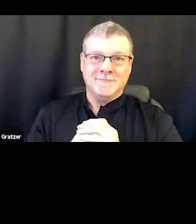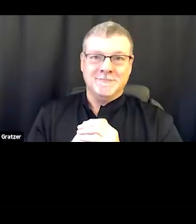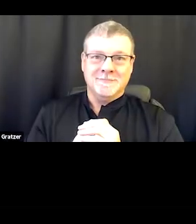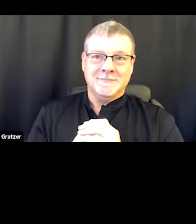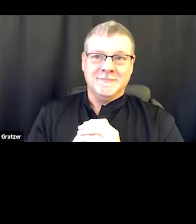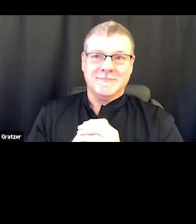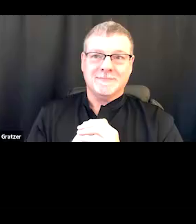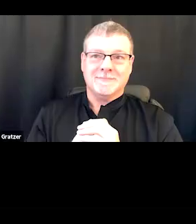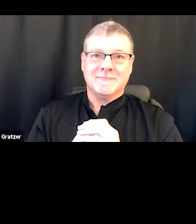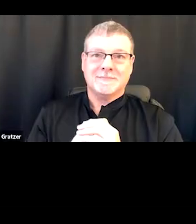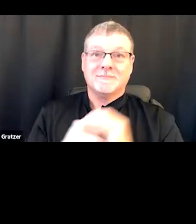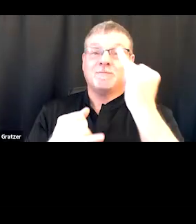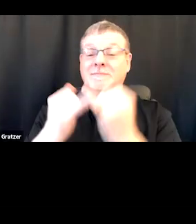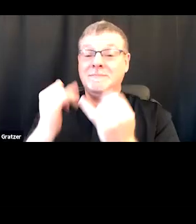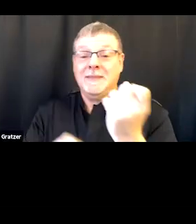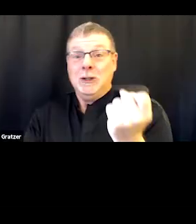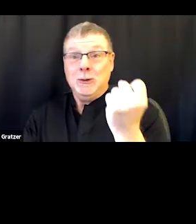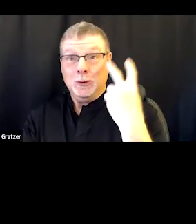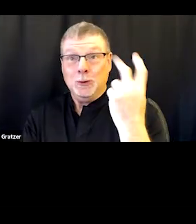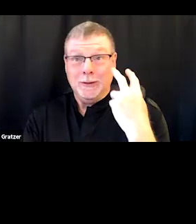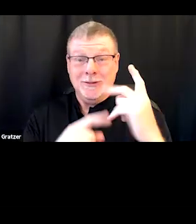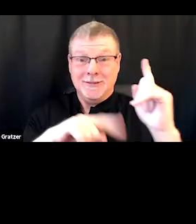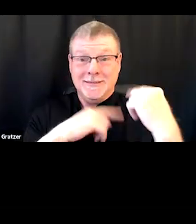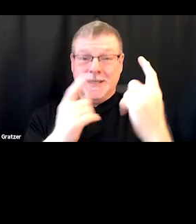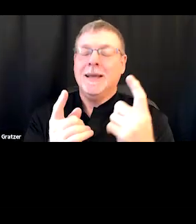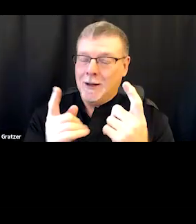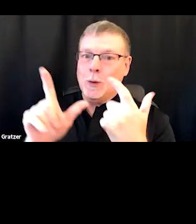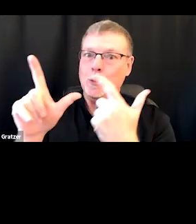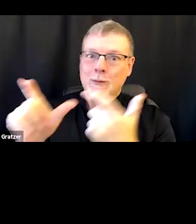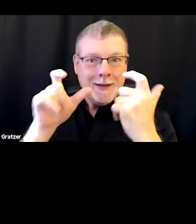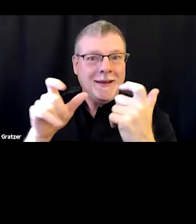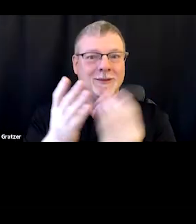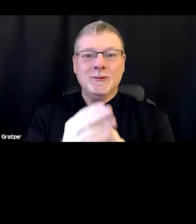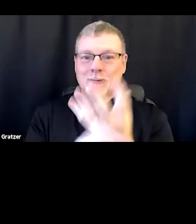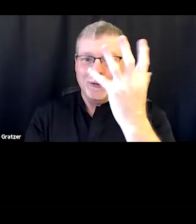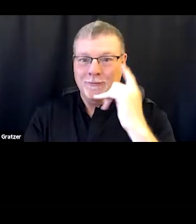As you can see, the last two years have been another kind of rapid expansion for our department.